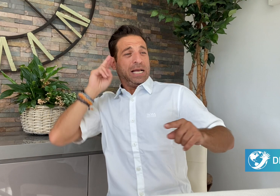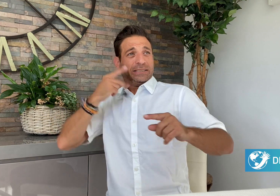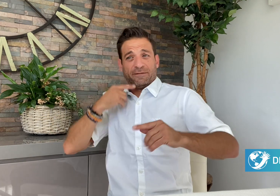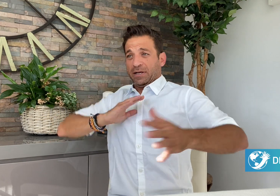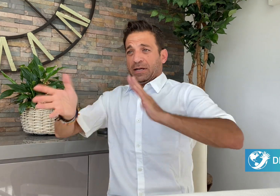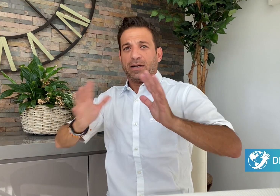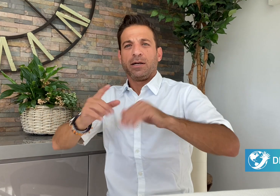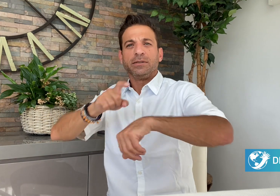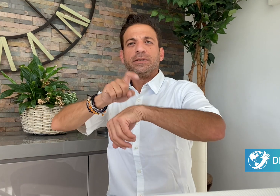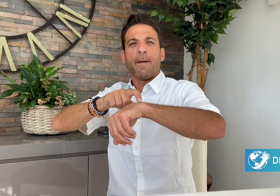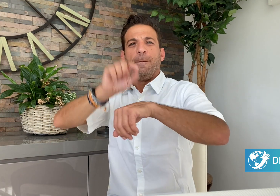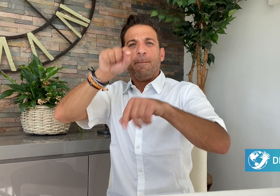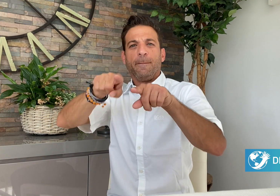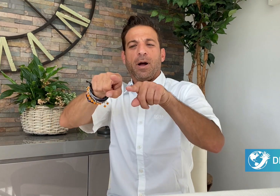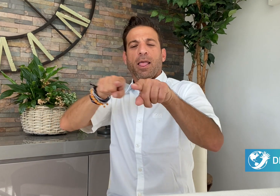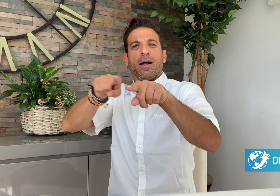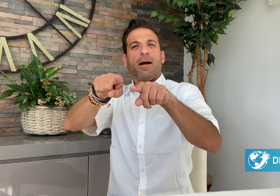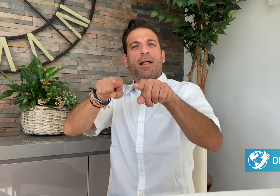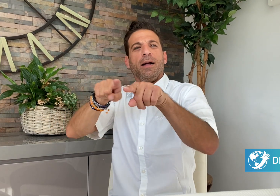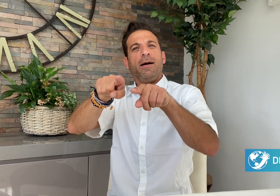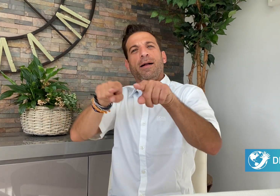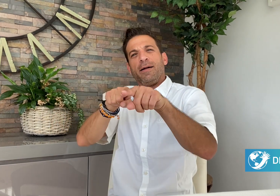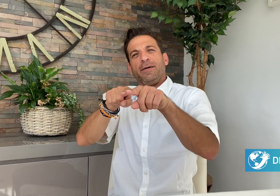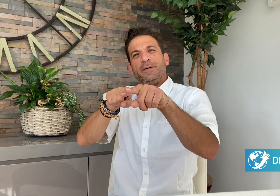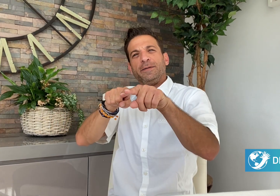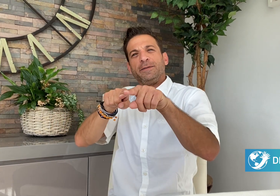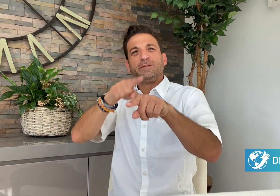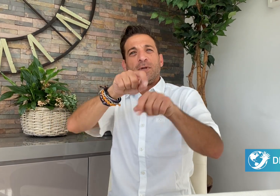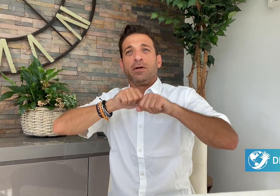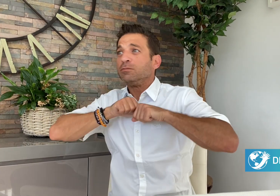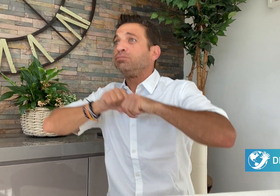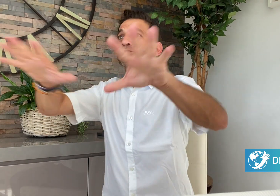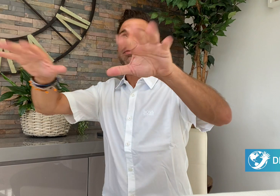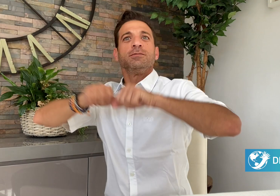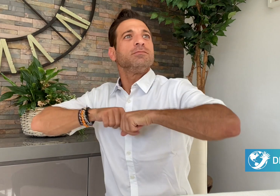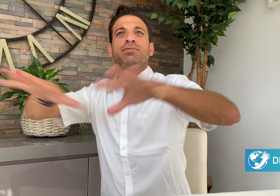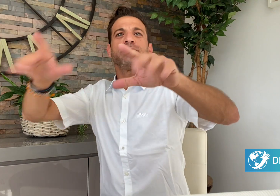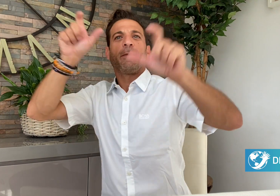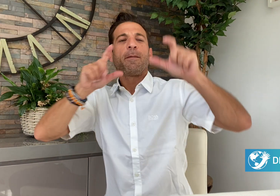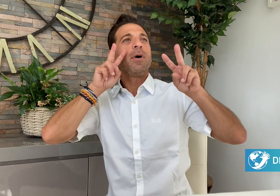for the organization to arrange for a Deaf interpreter to watch